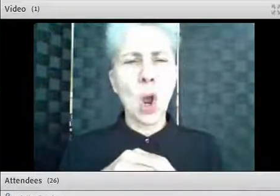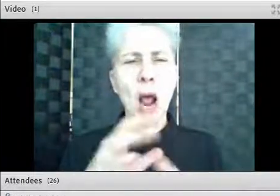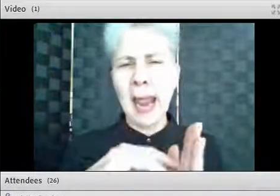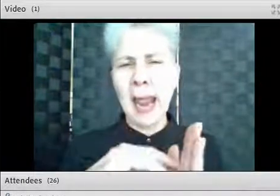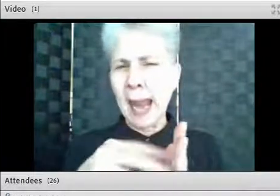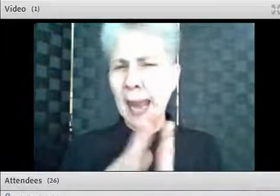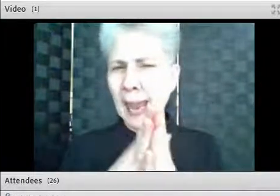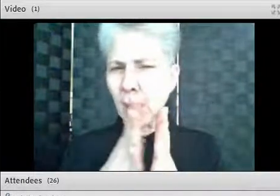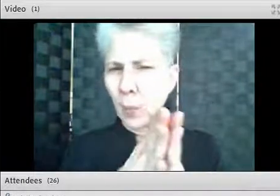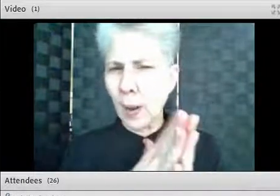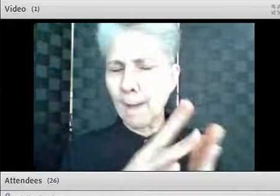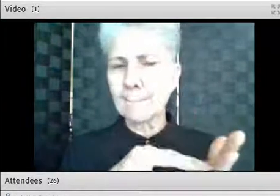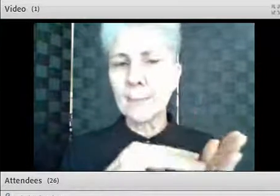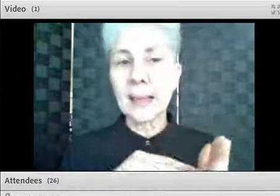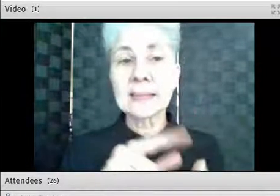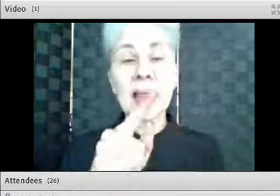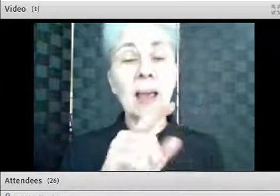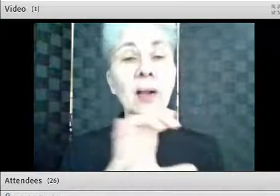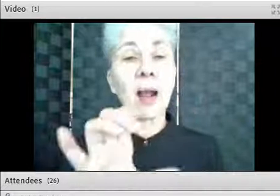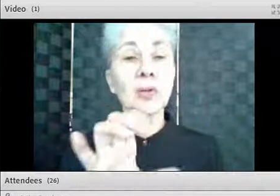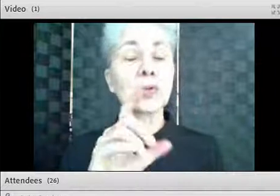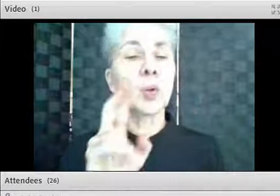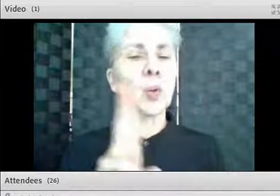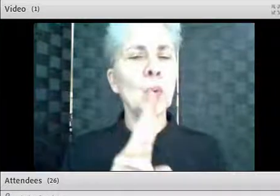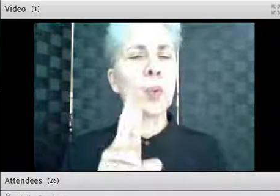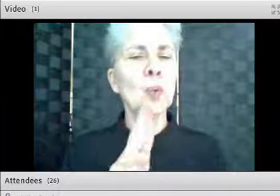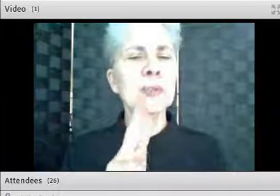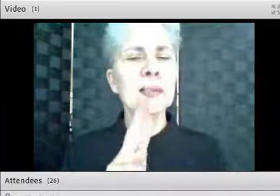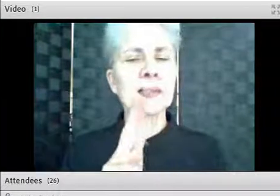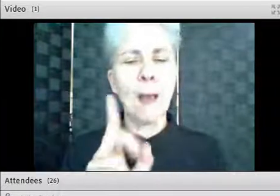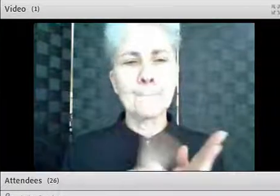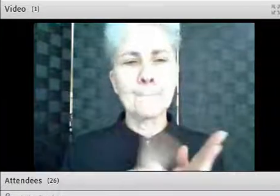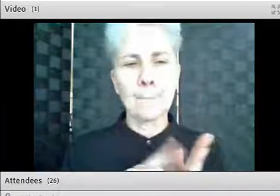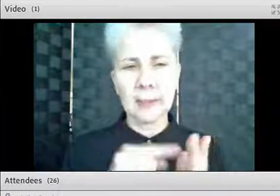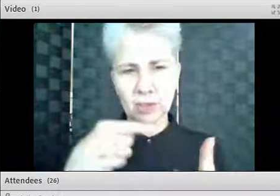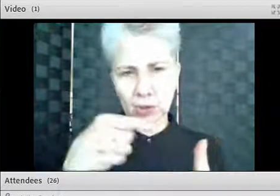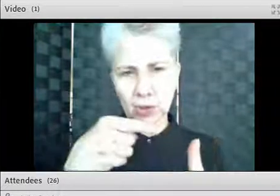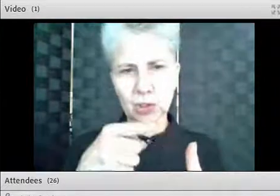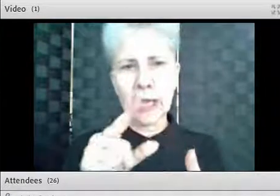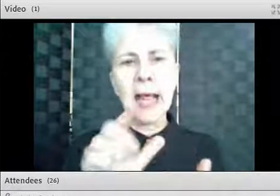uses primarily published literature, which is whatever has been published, published works,